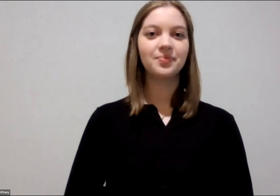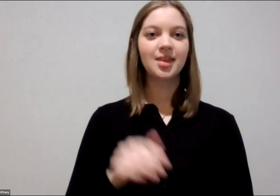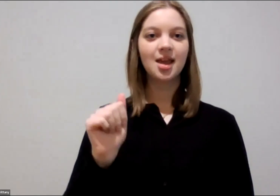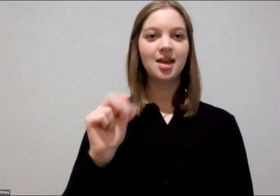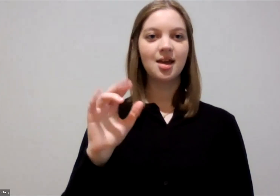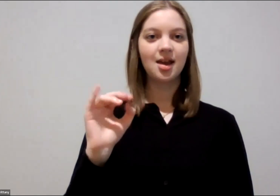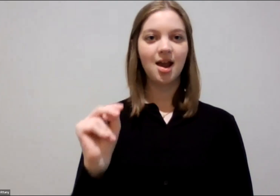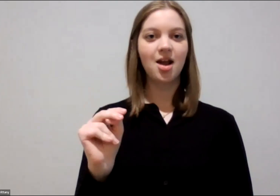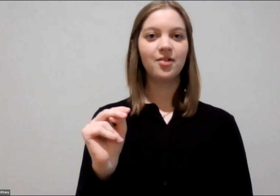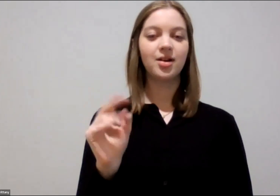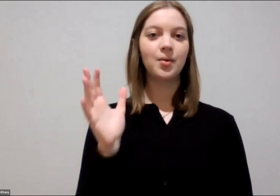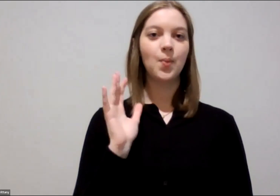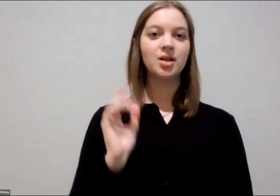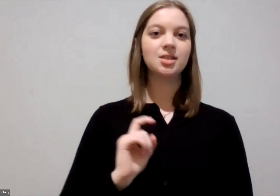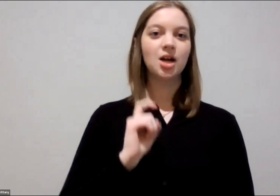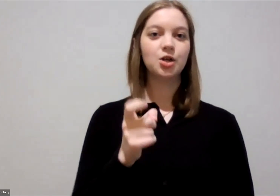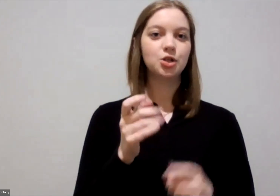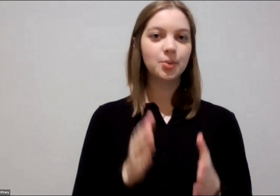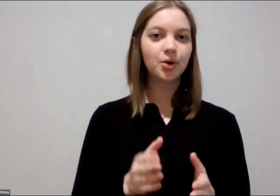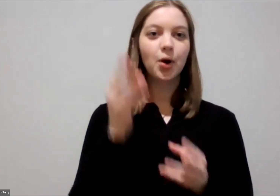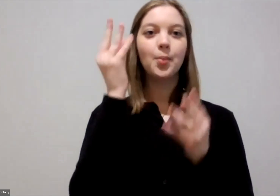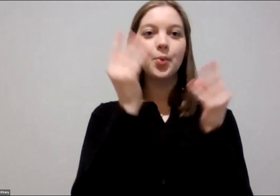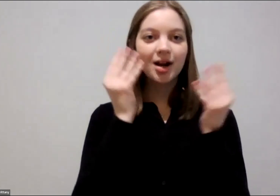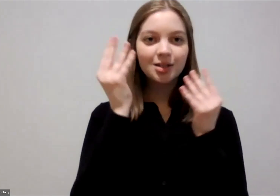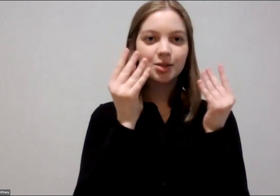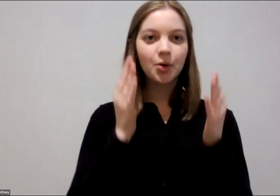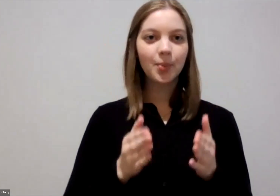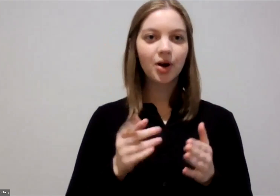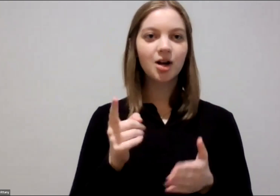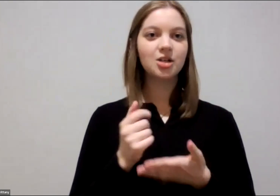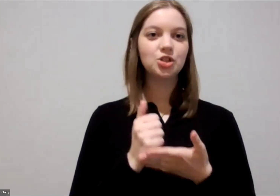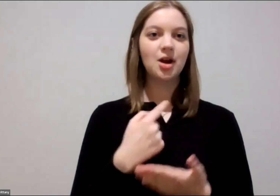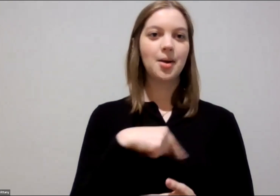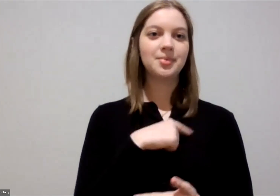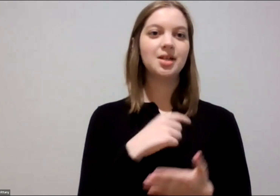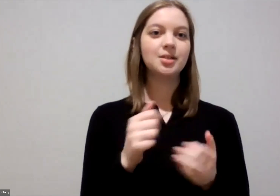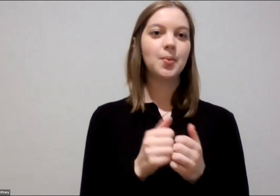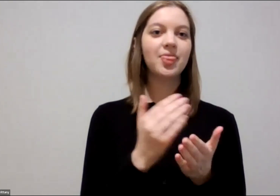Aaron was a contributor, a great brain stormer, and helped us with the lesson plans.